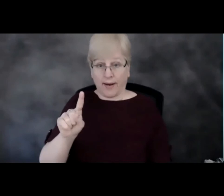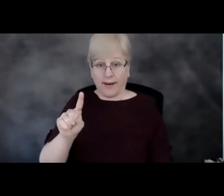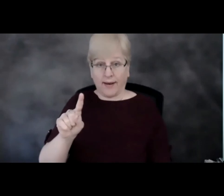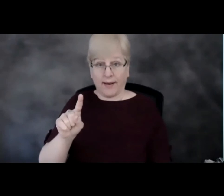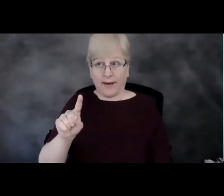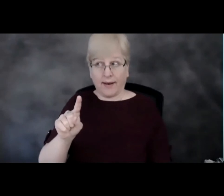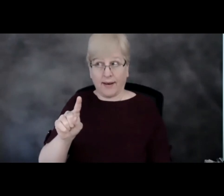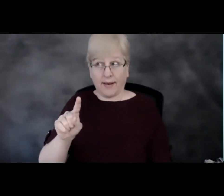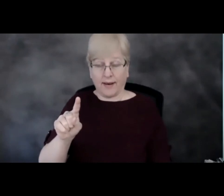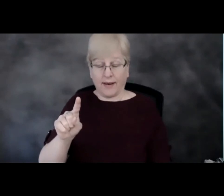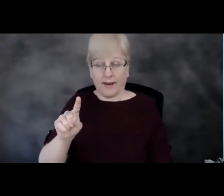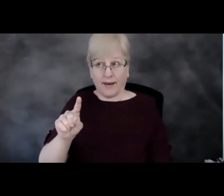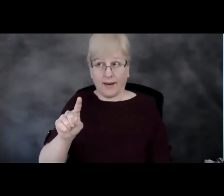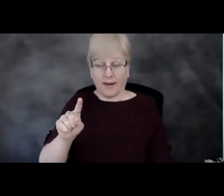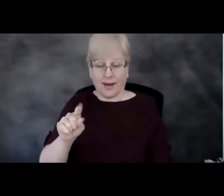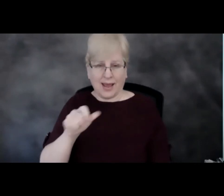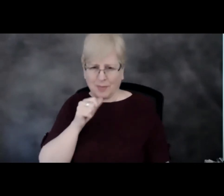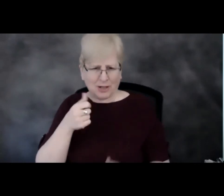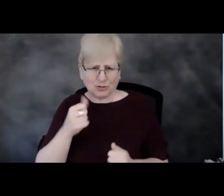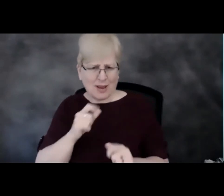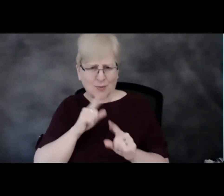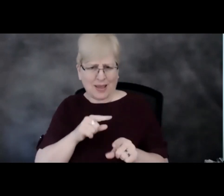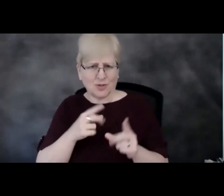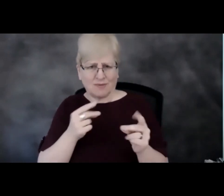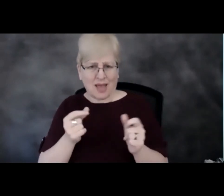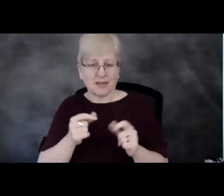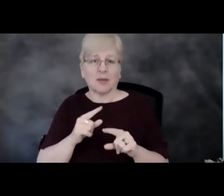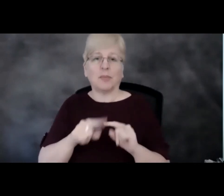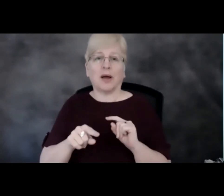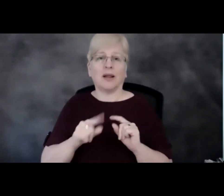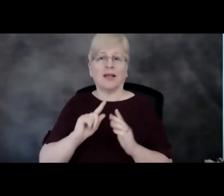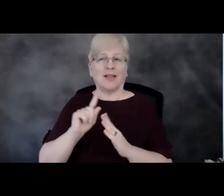the question quickly but there will be an hour and a half with